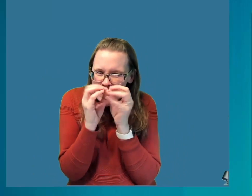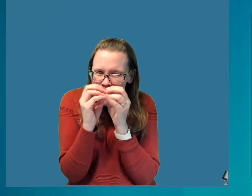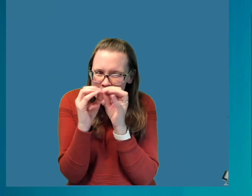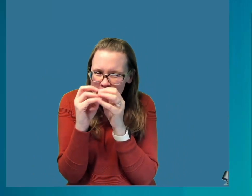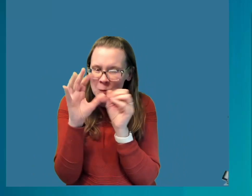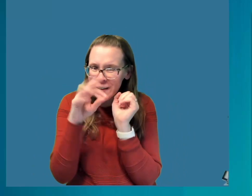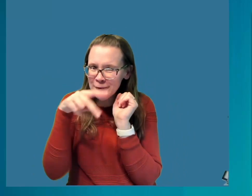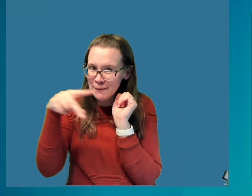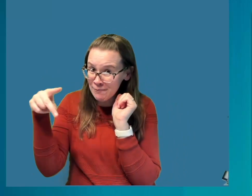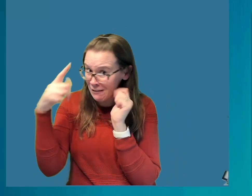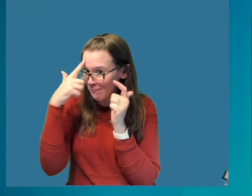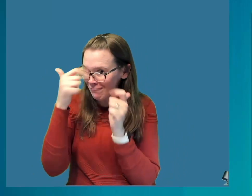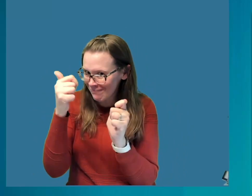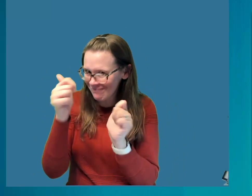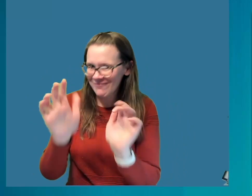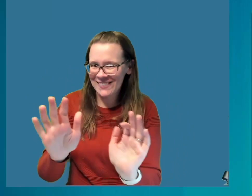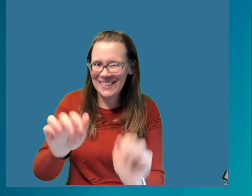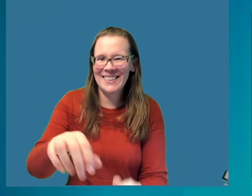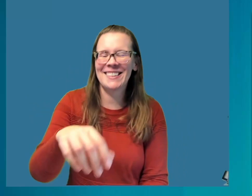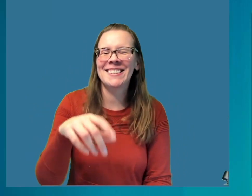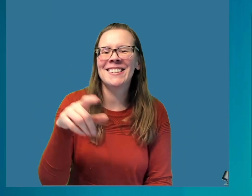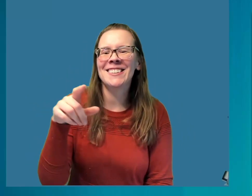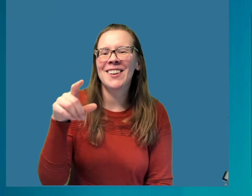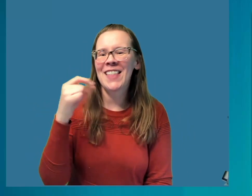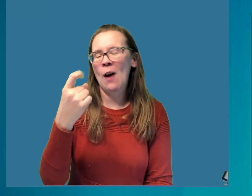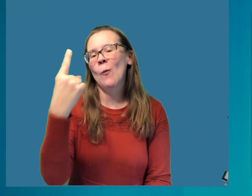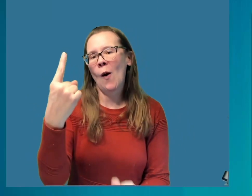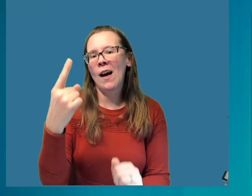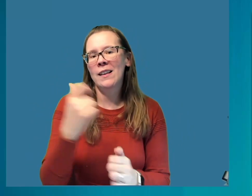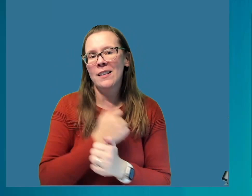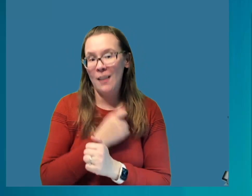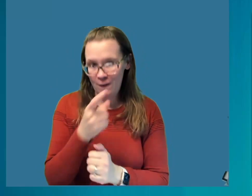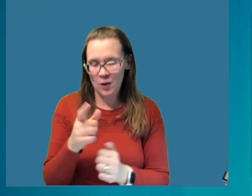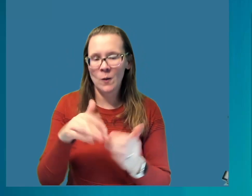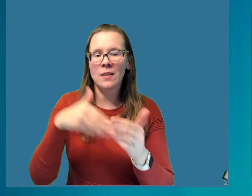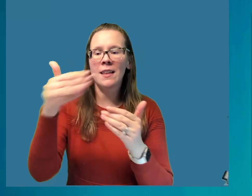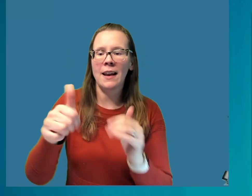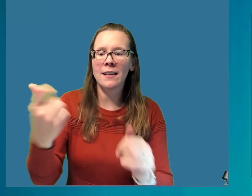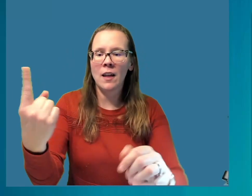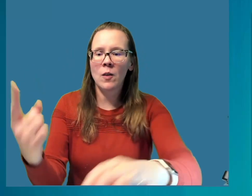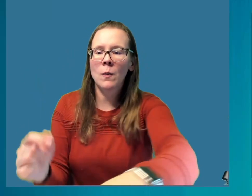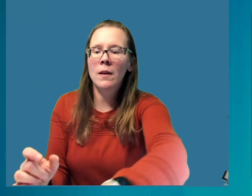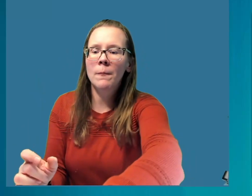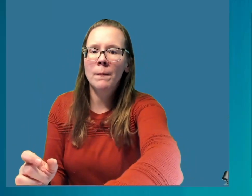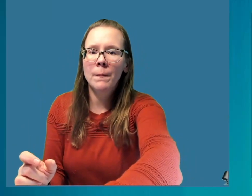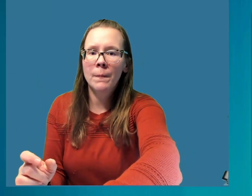1/2). Now if you shrink FPP patterns, do it knowing that it may end up in some, like,